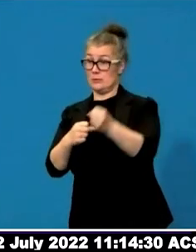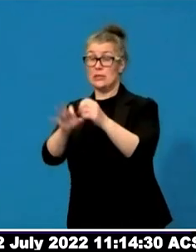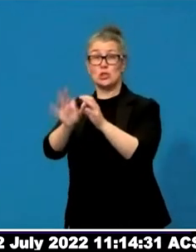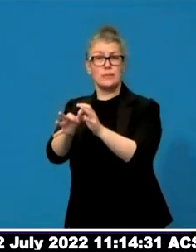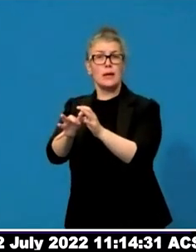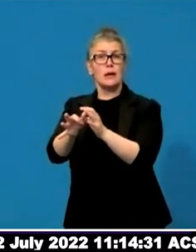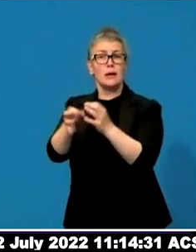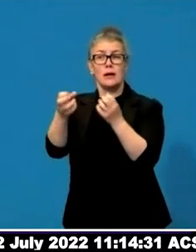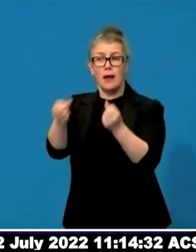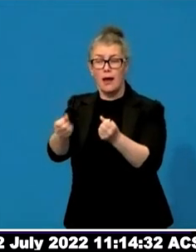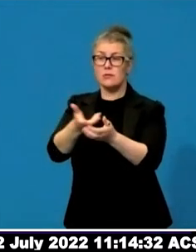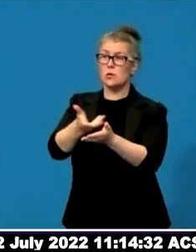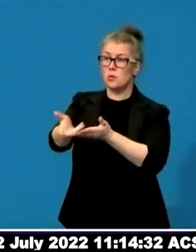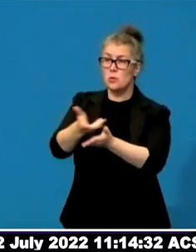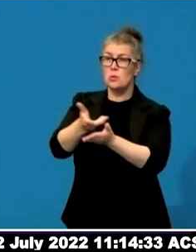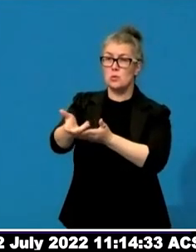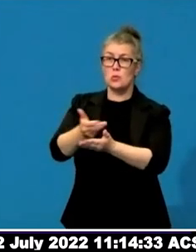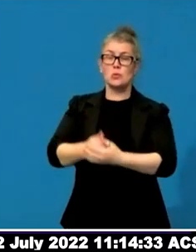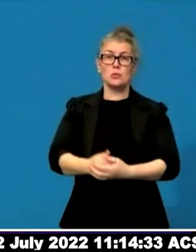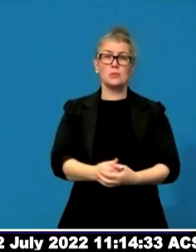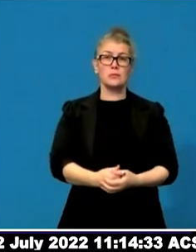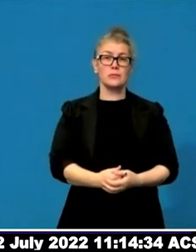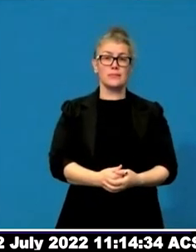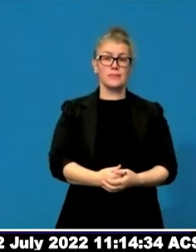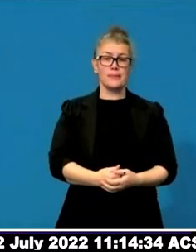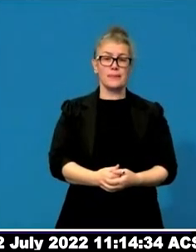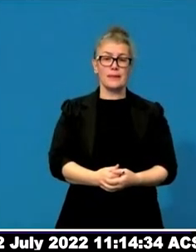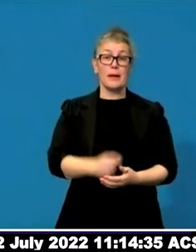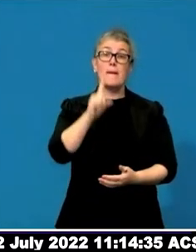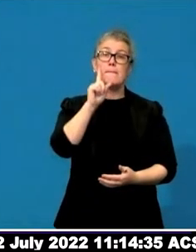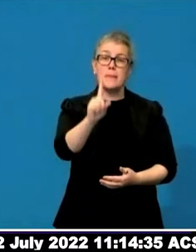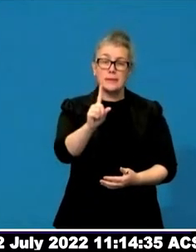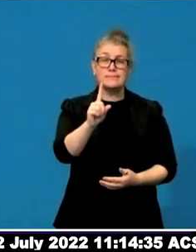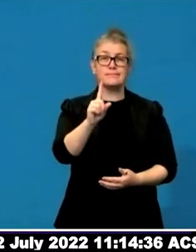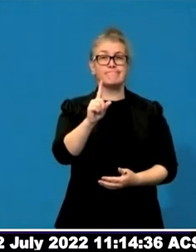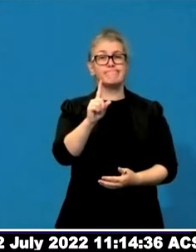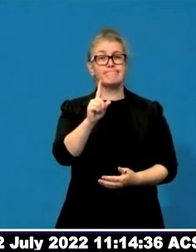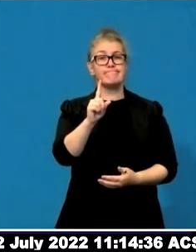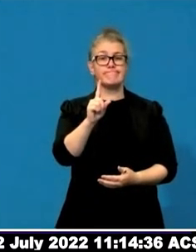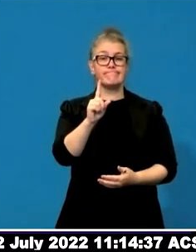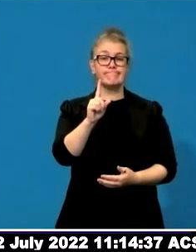and there is a risk that if - you know, if people can't communicate